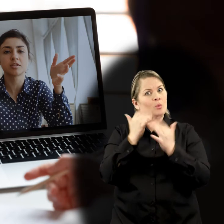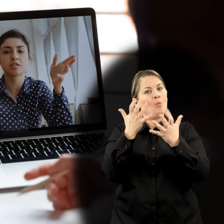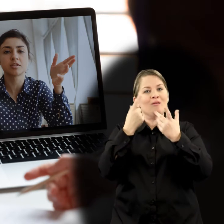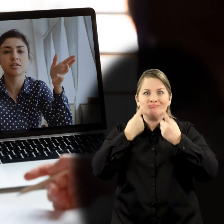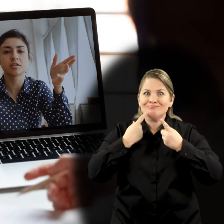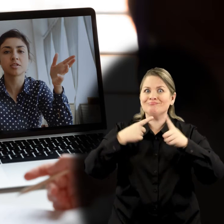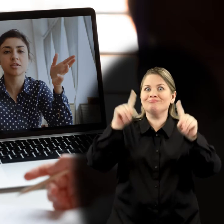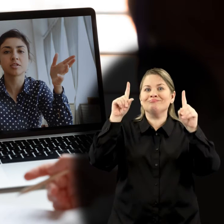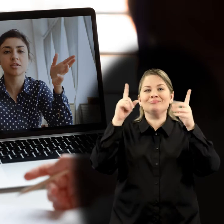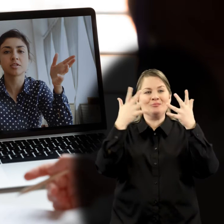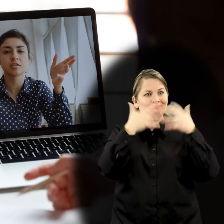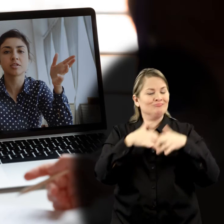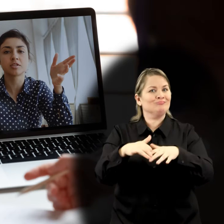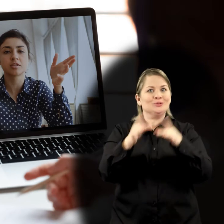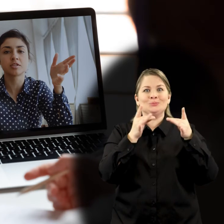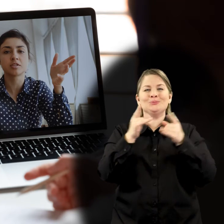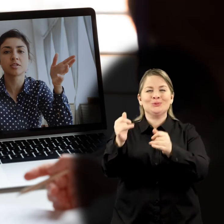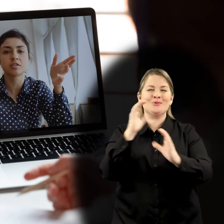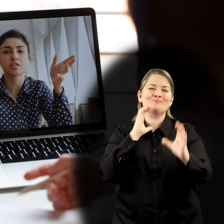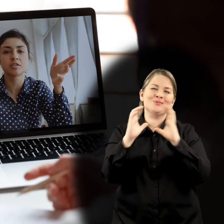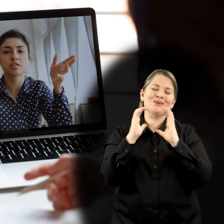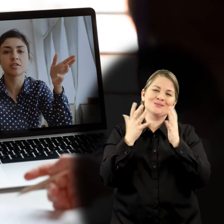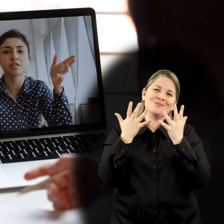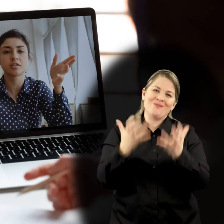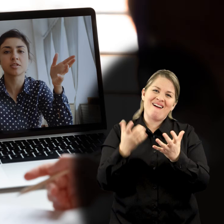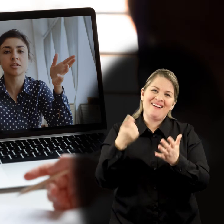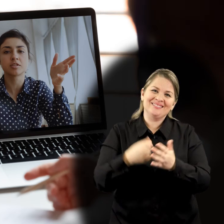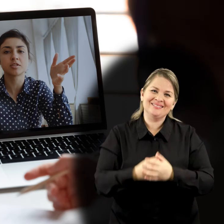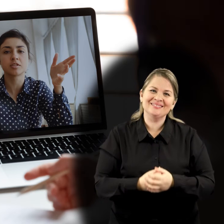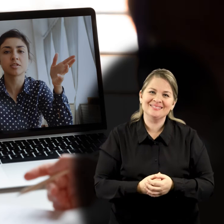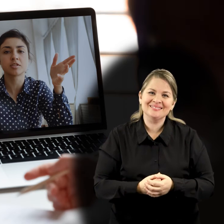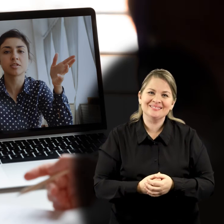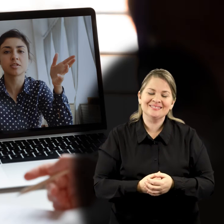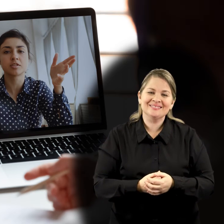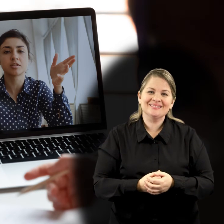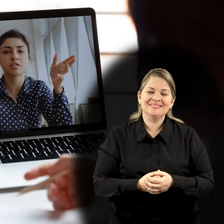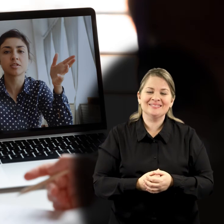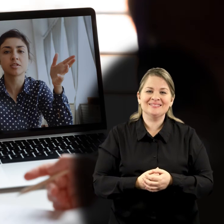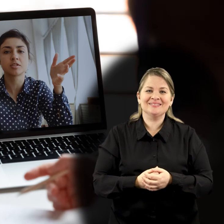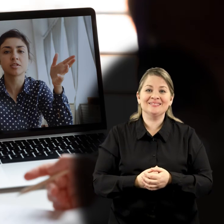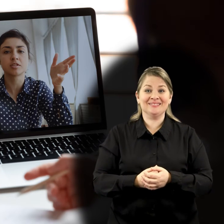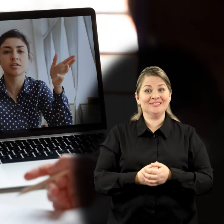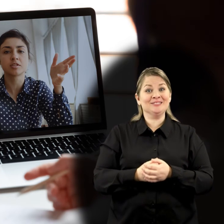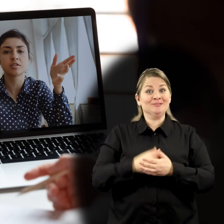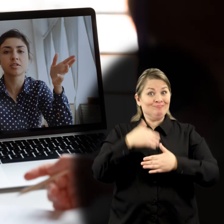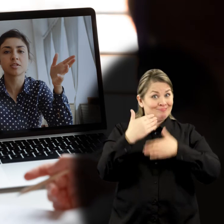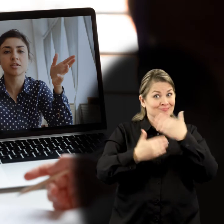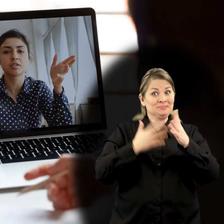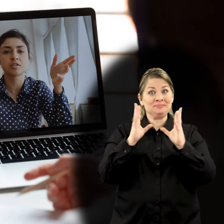to make sure that you communicate as effectively as possible with the hearing person.